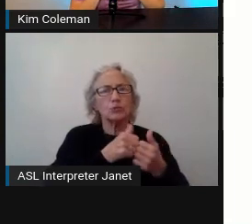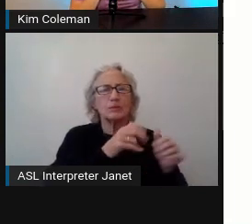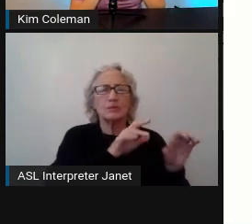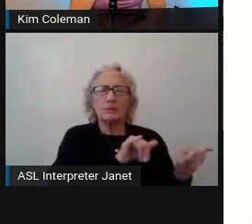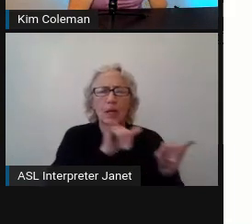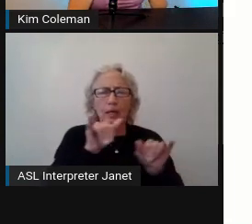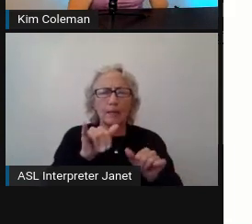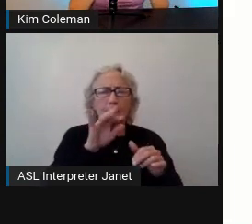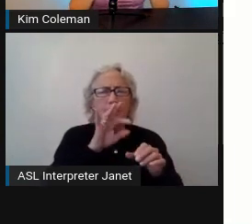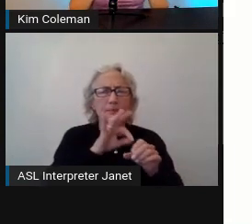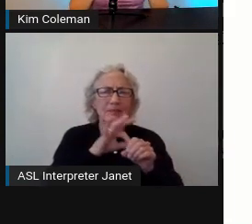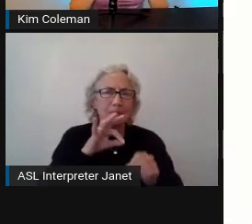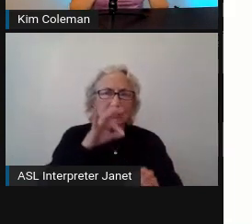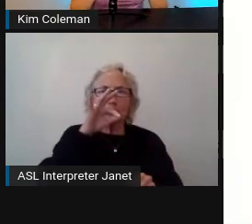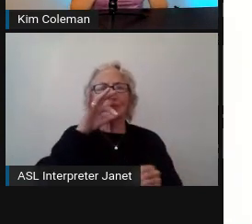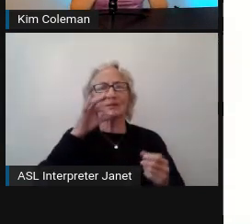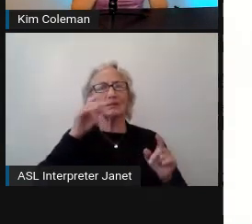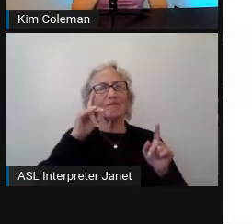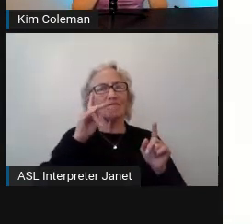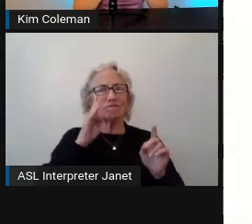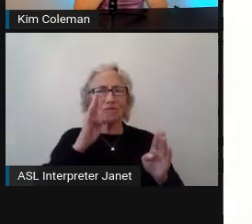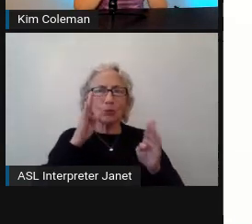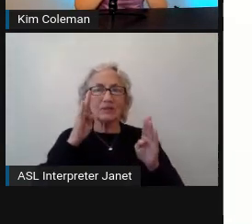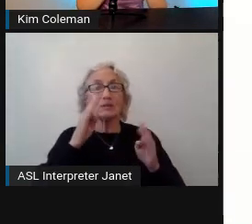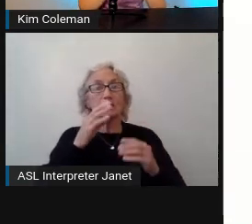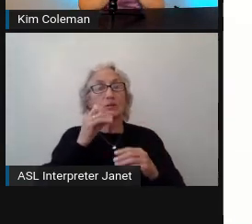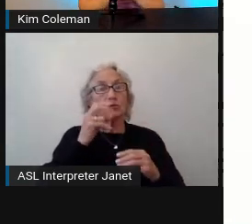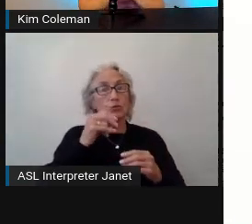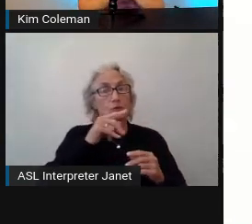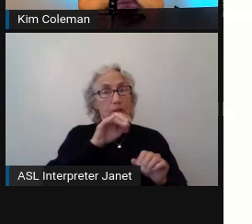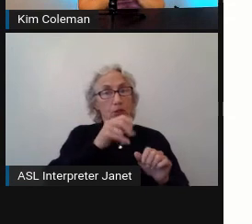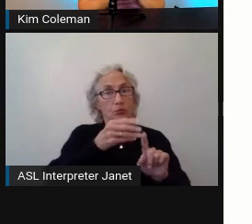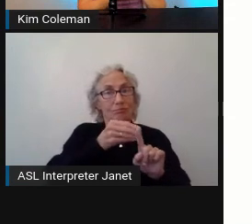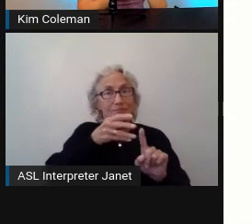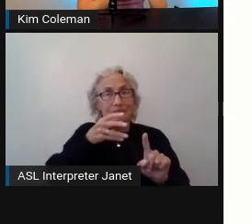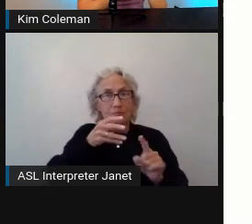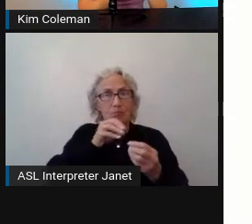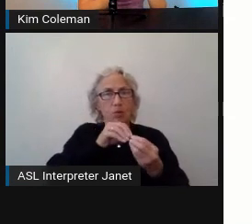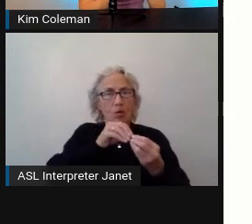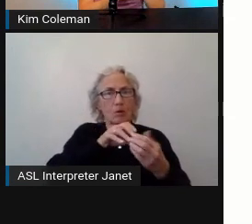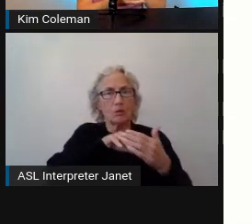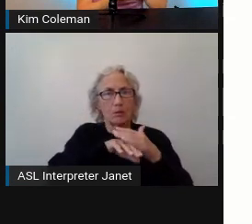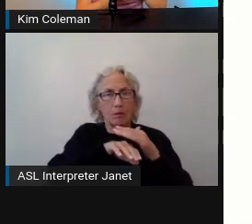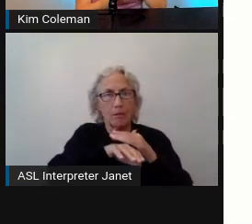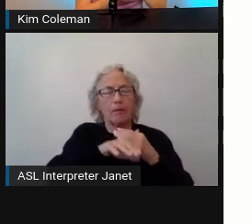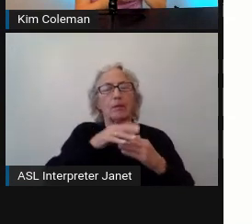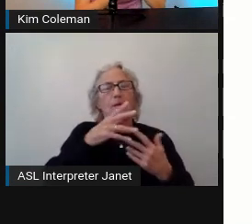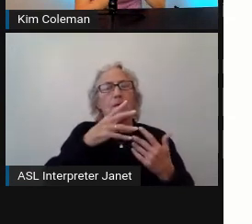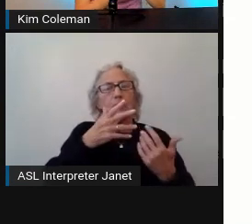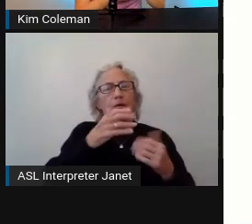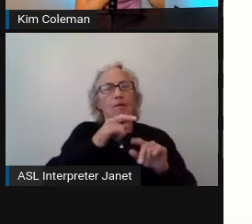To that end, could you speak to how the focus on accessibility from Joomla from such an early start?